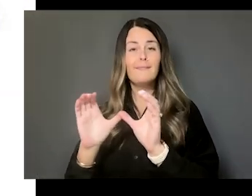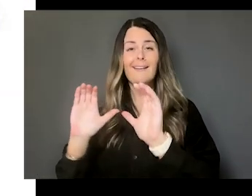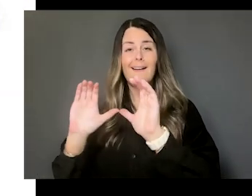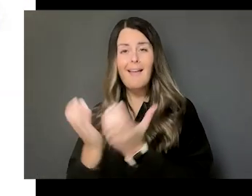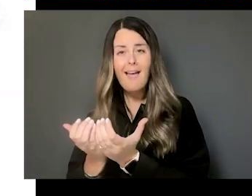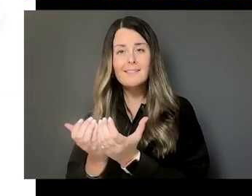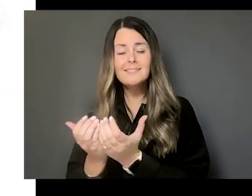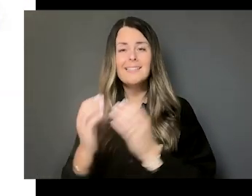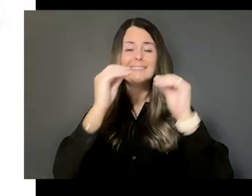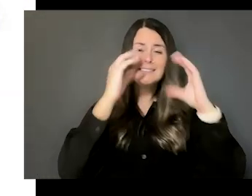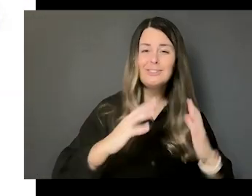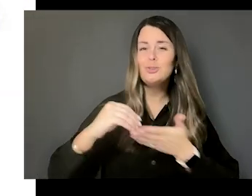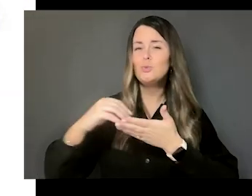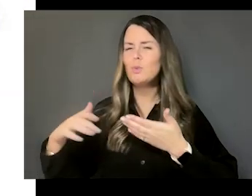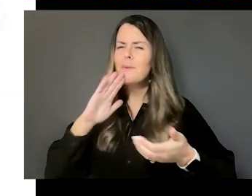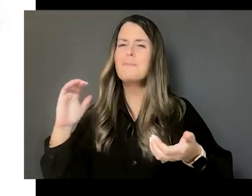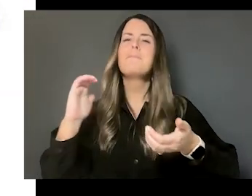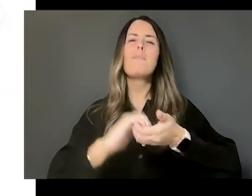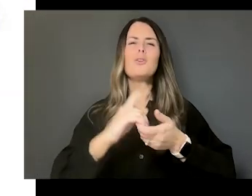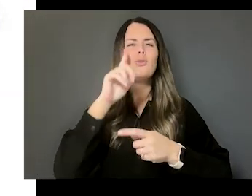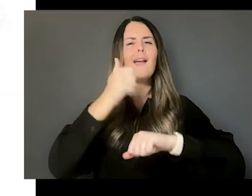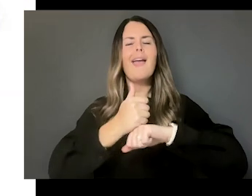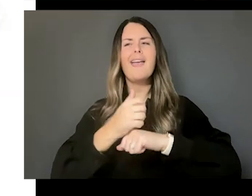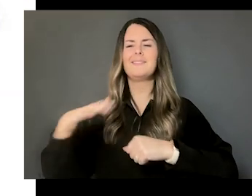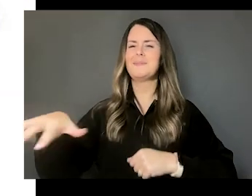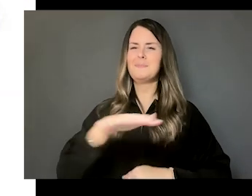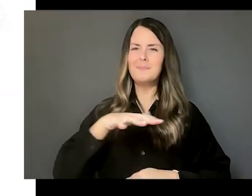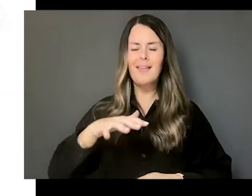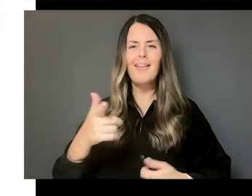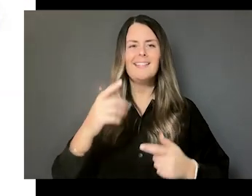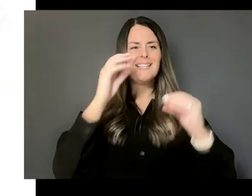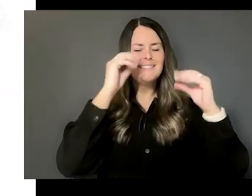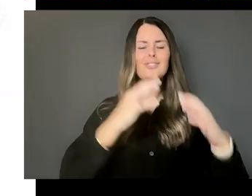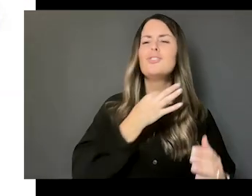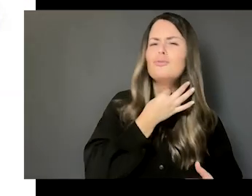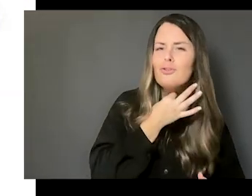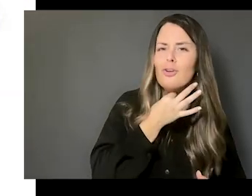teachers and students partner to create a space where teachers are curious about and trust student